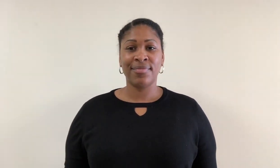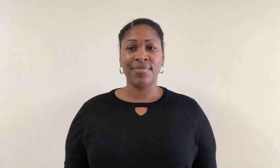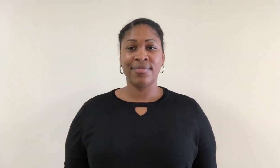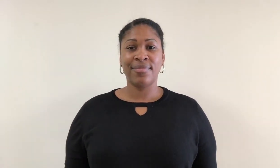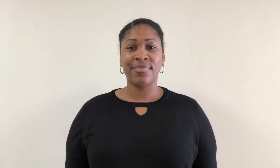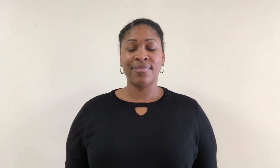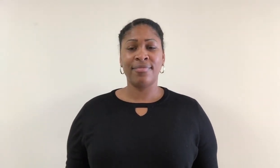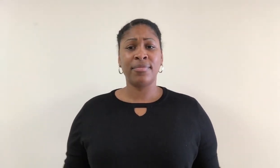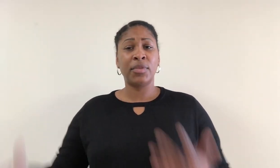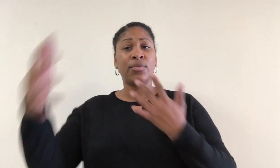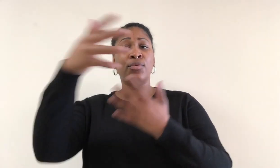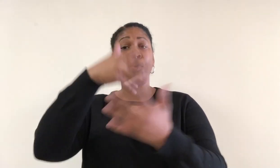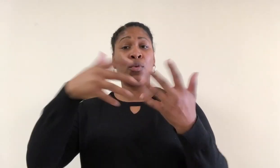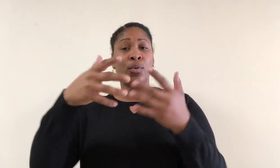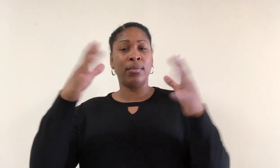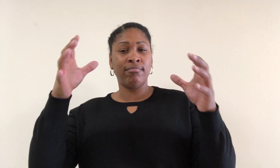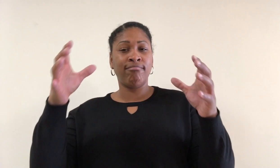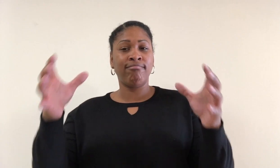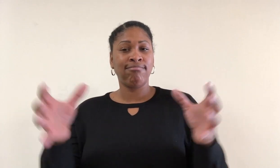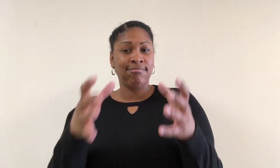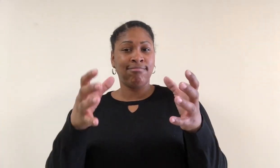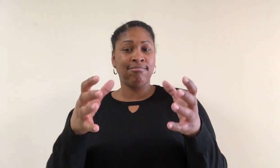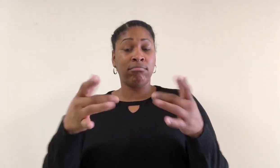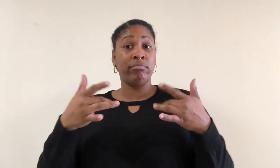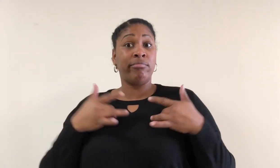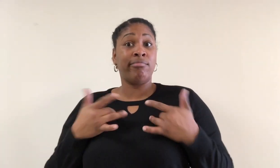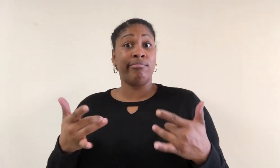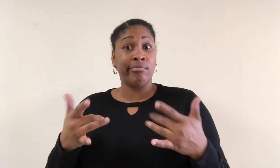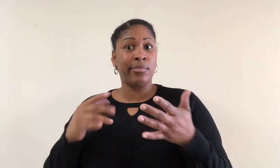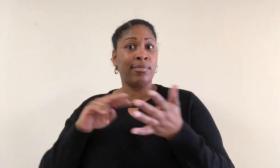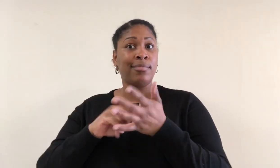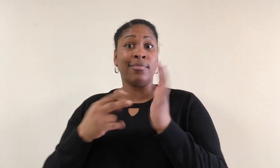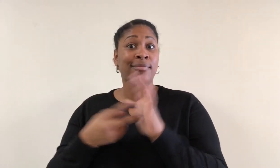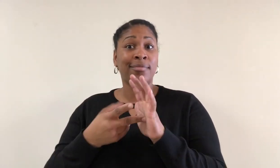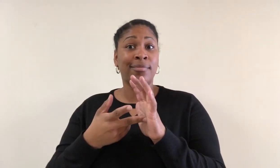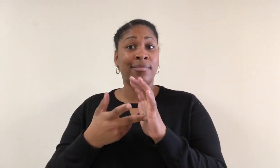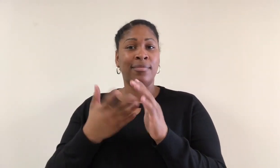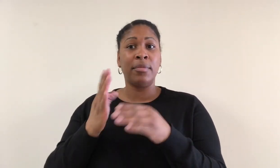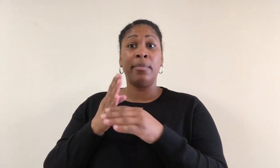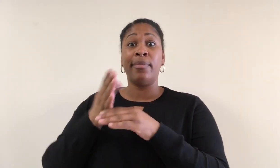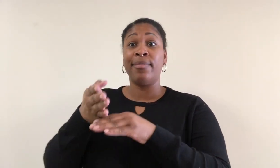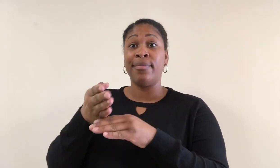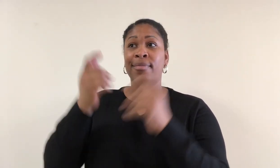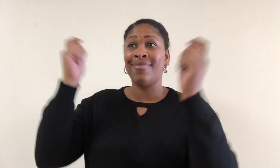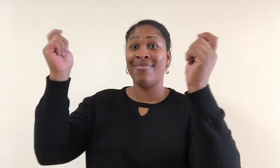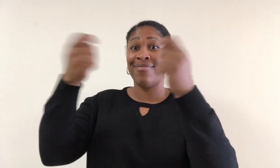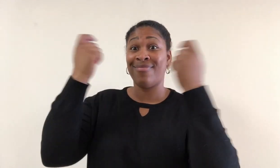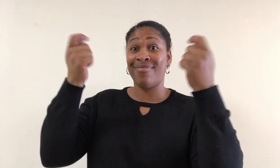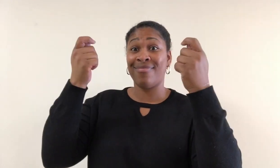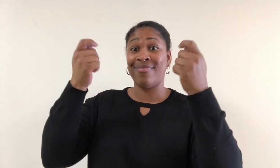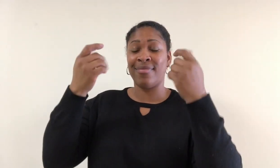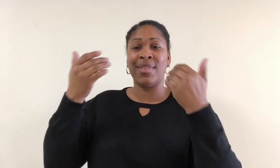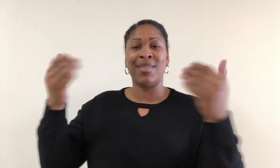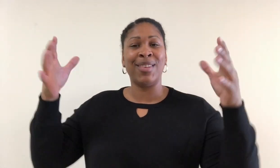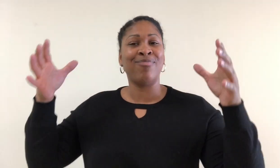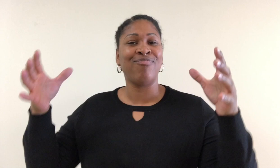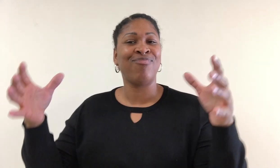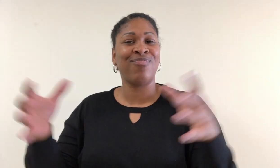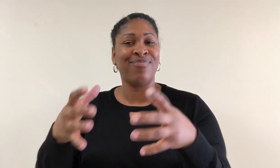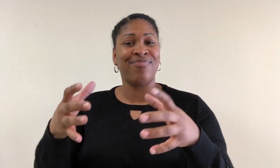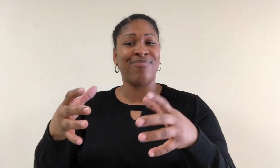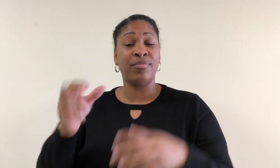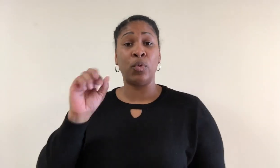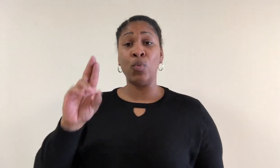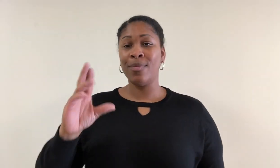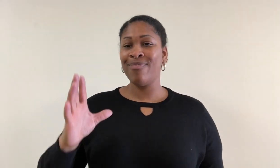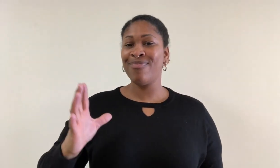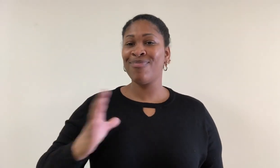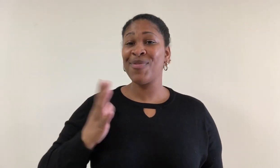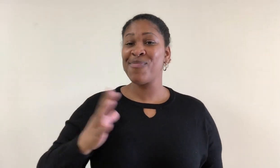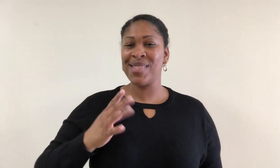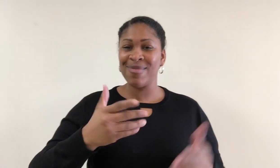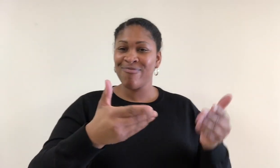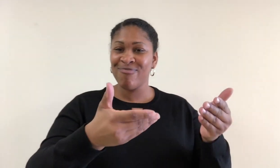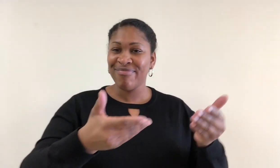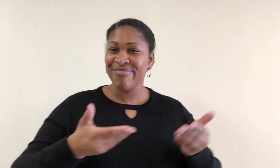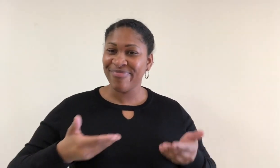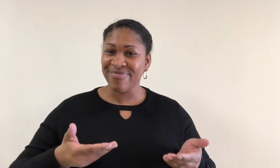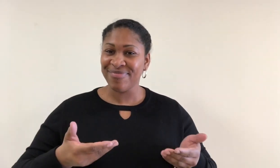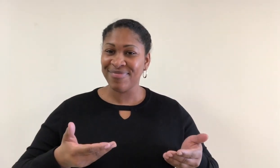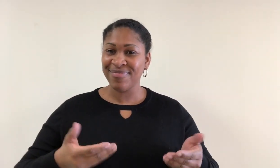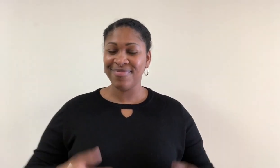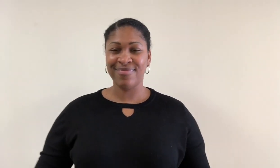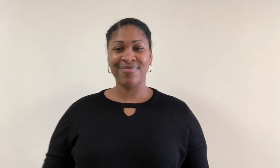Social gatherings often for the purpose of extending a ceremonious or formal welcome.